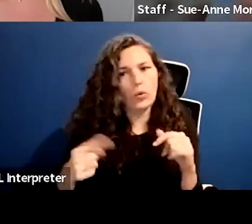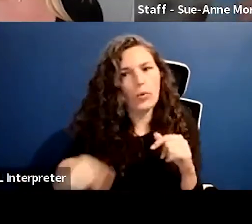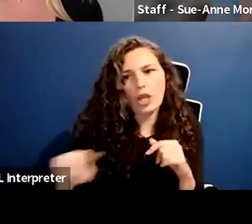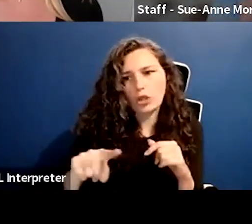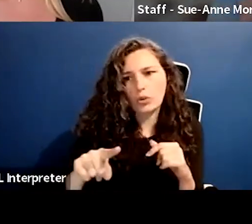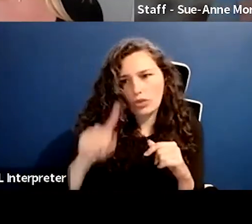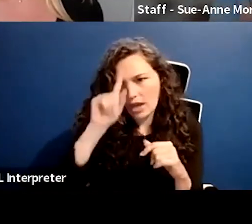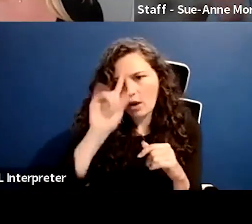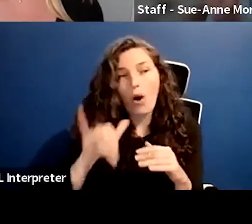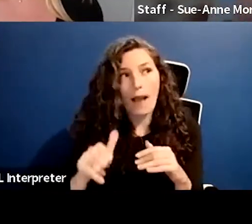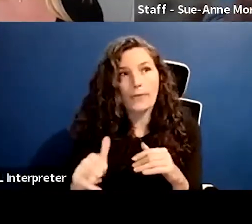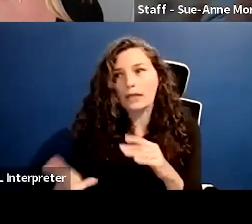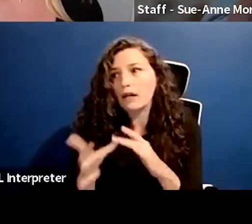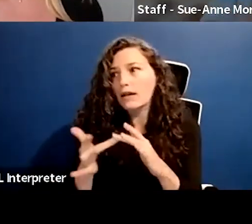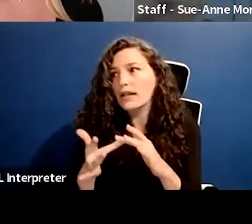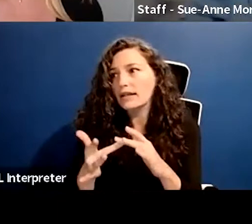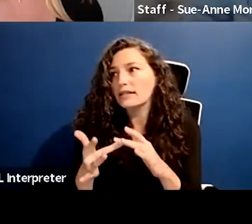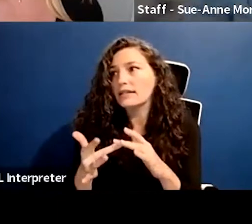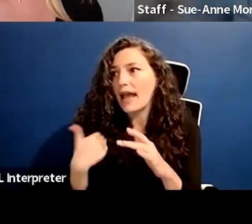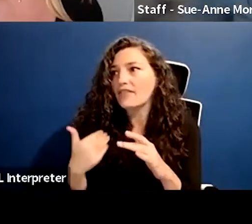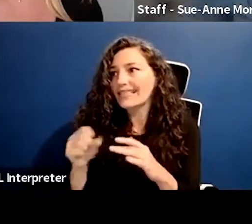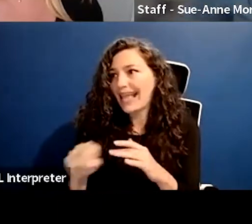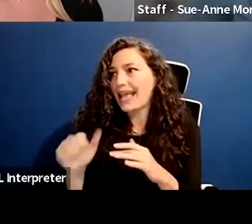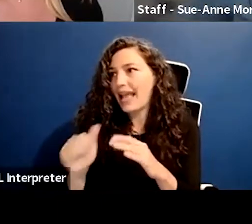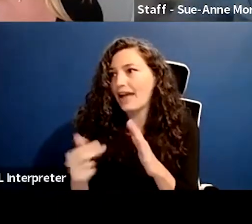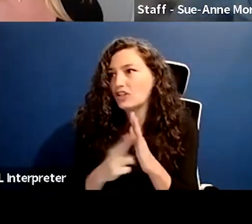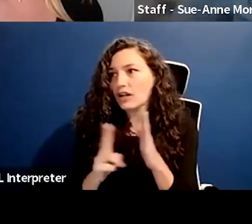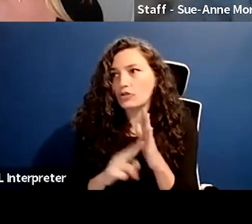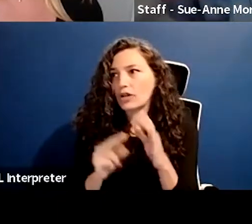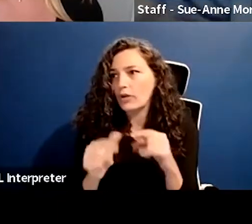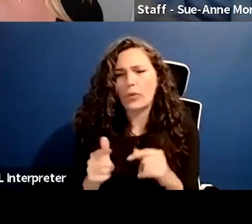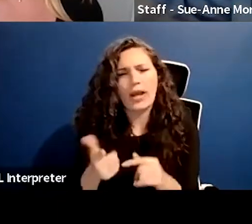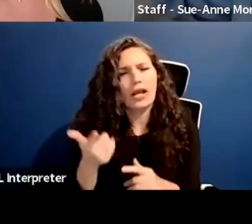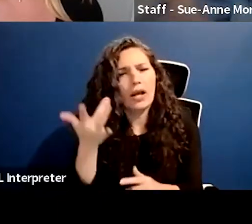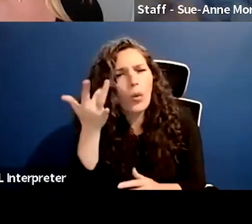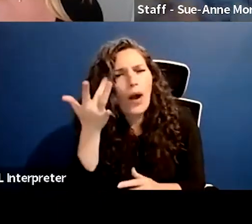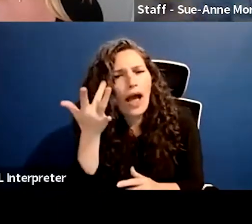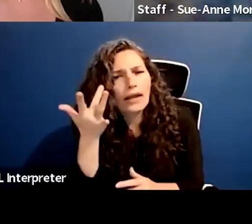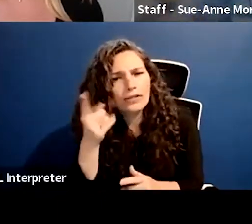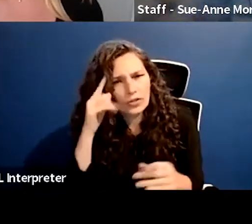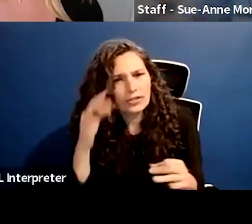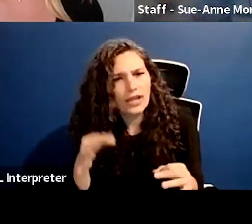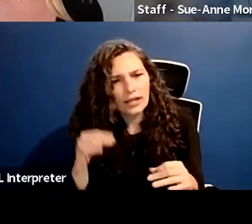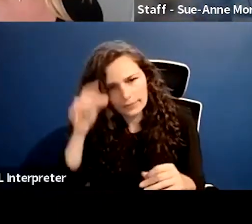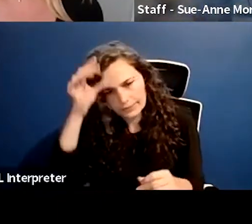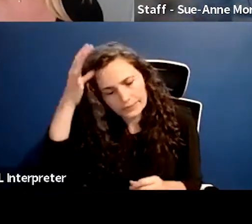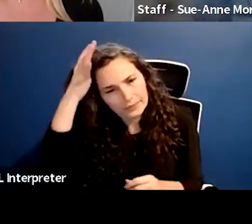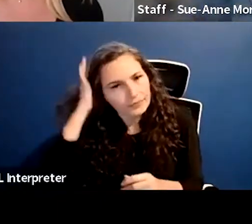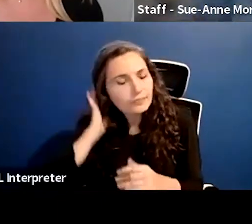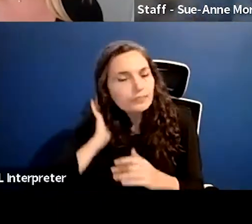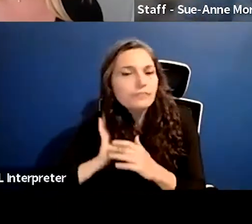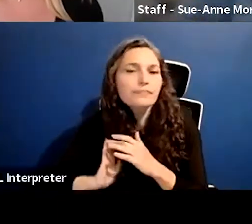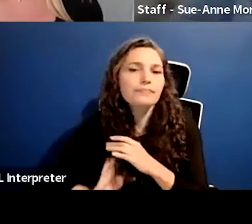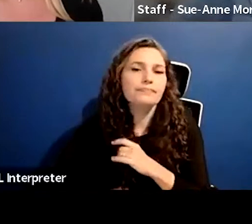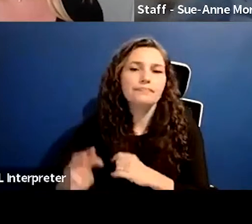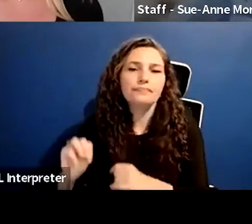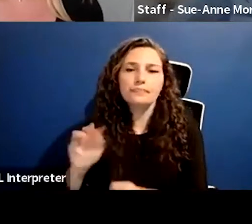under a SAG-AFTRA contract? What was the thing that made you wanna do it or things? Real talk, real talk. 'Cause I like to talk about money and fin-